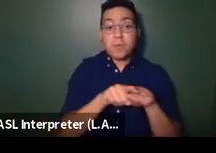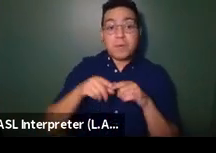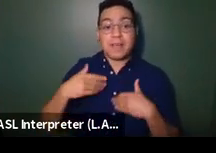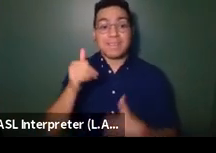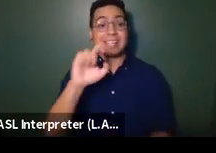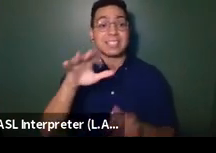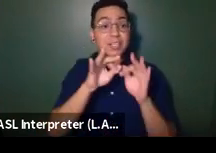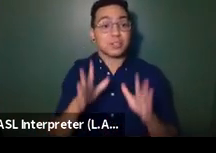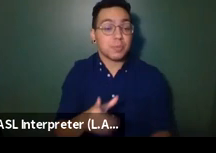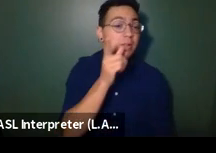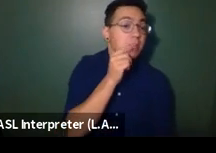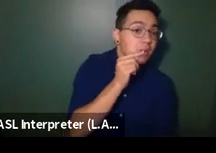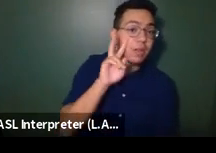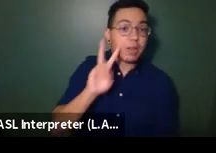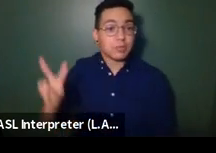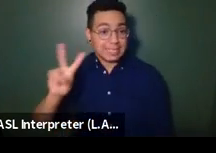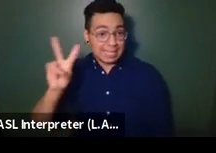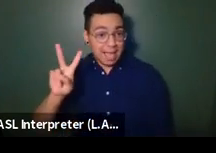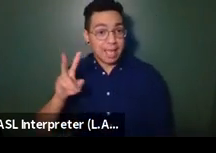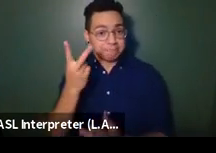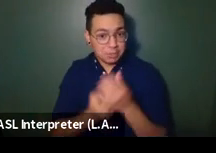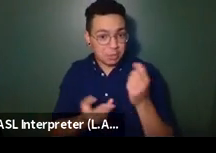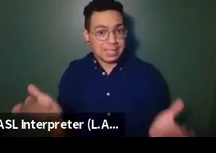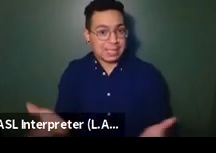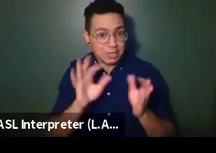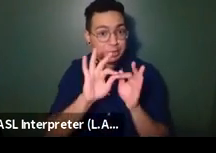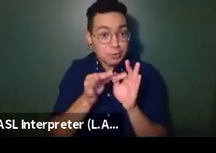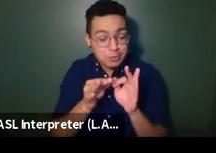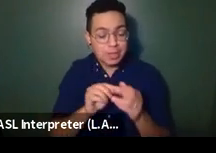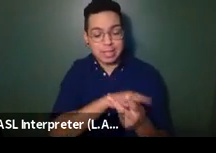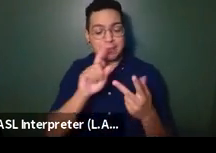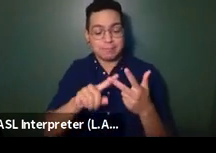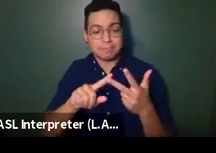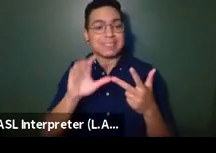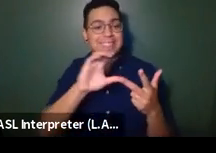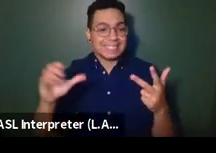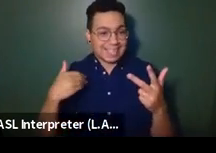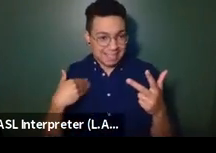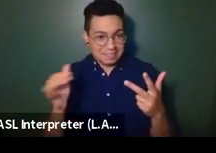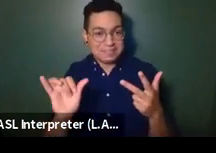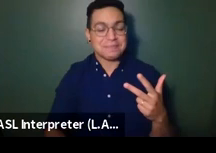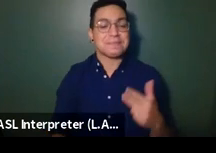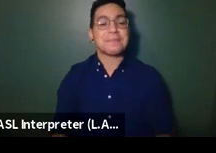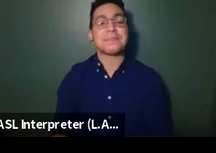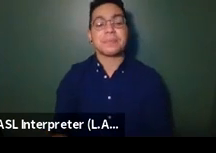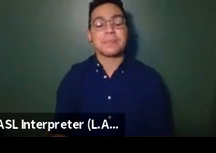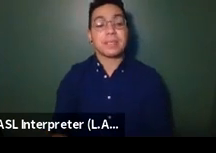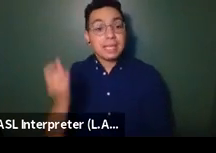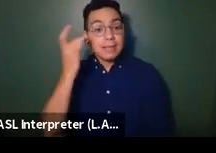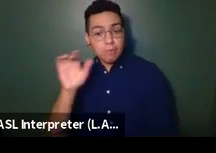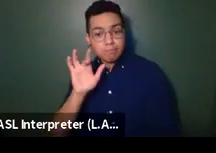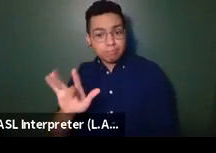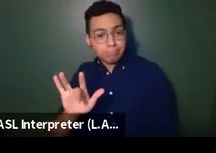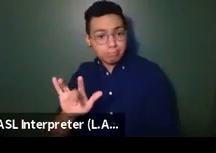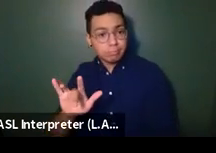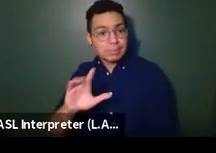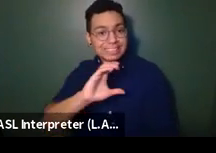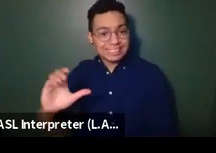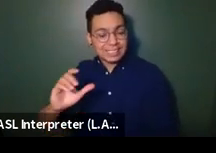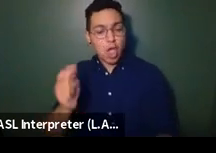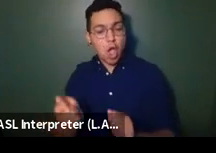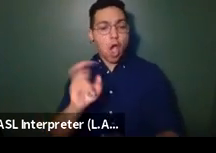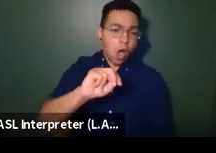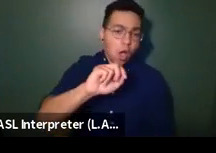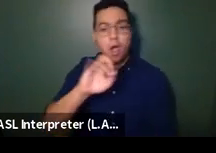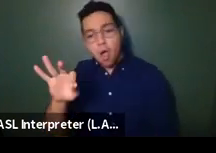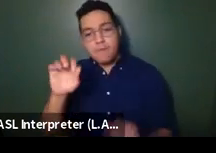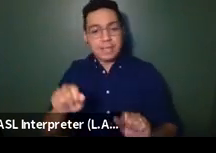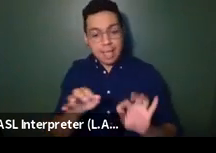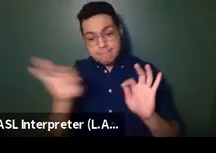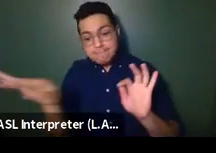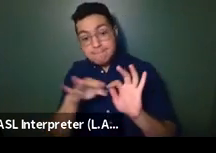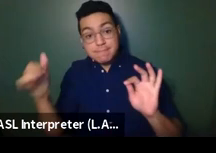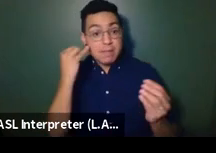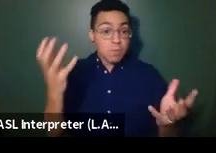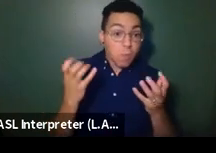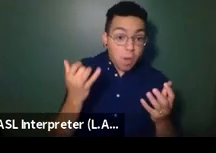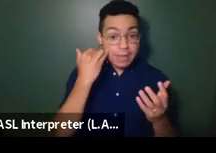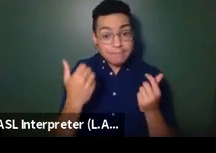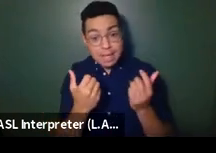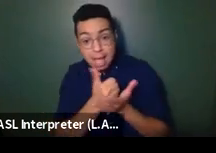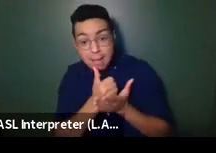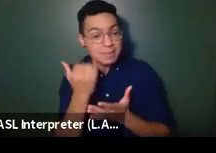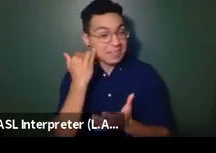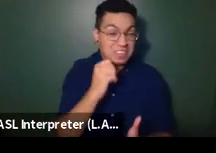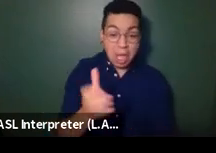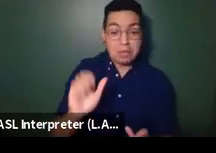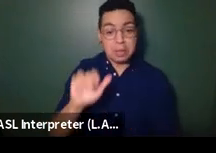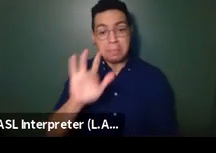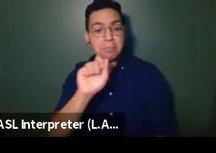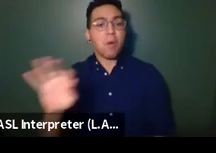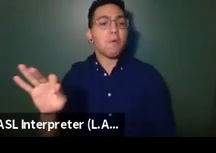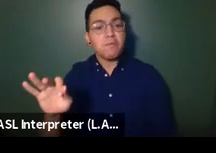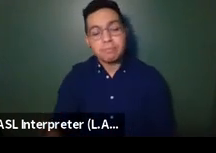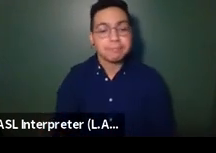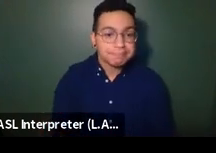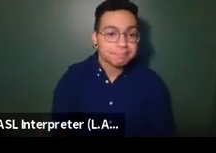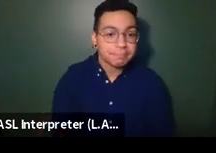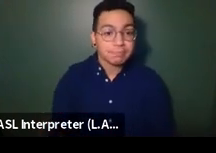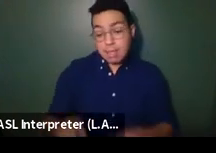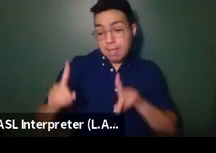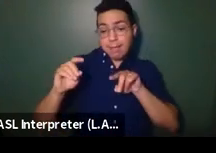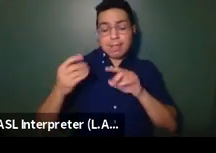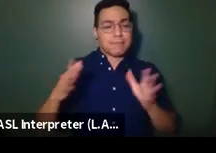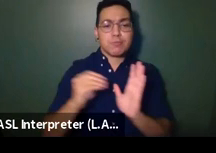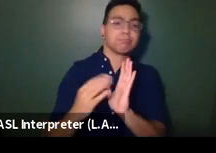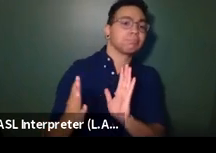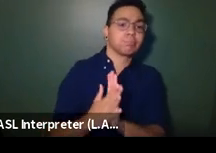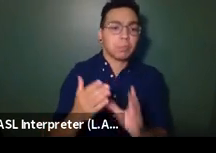ESD 189 - Amy Colburn: L'Oreal and Christina and then our closed captioning is also here with us today. So if you click on that closed caption. You can turn that on and off for yourself so you can decide if if you would like that to be there for you. Attendance is already taken. So you being here.